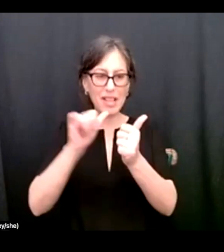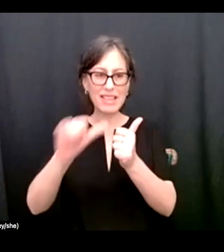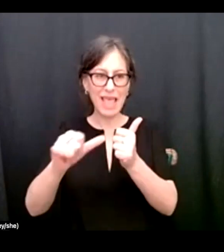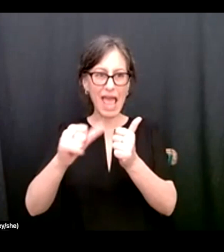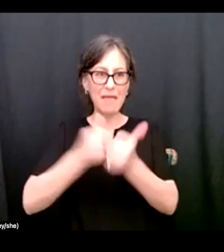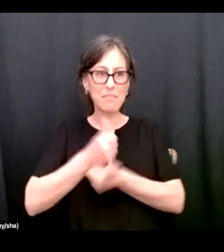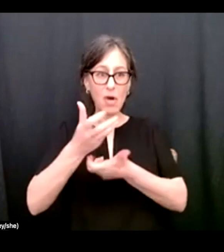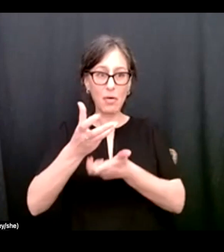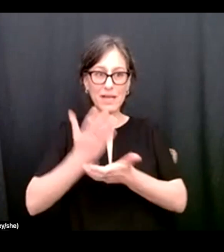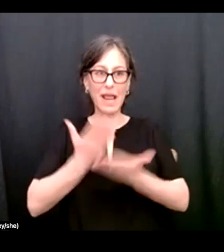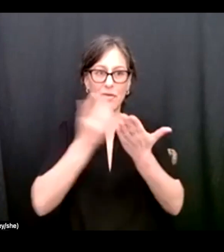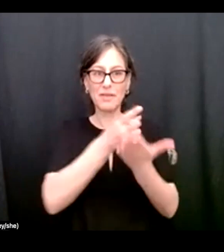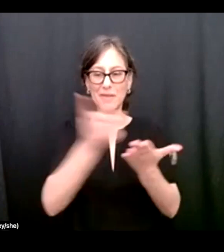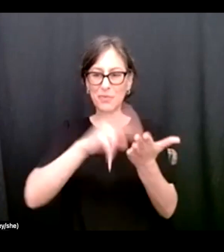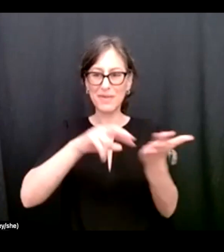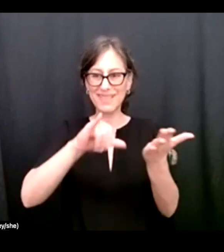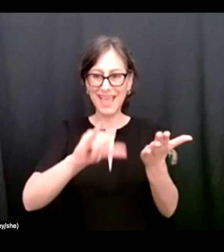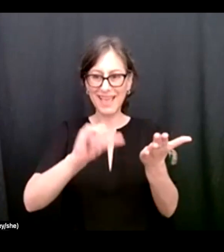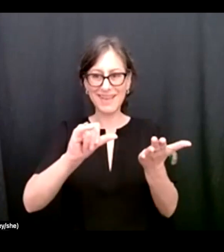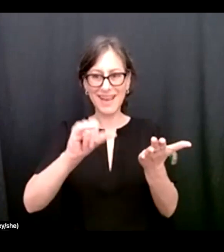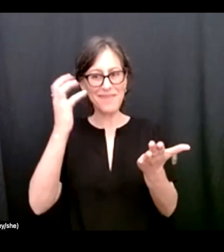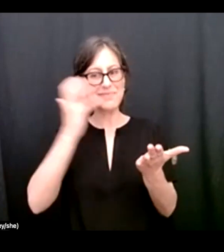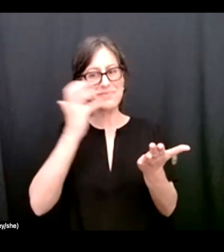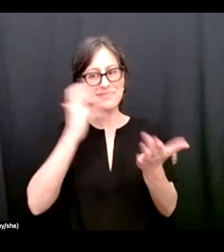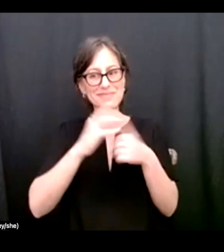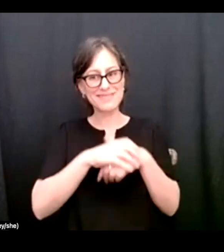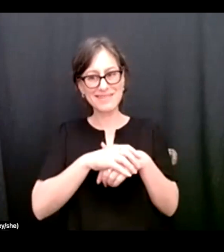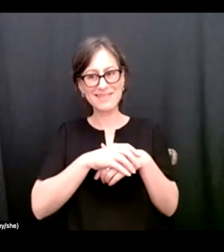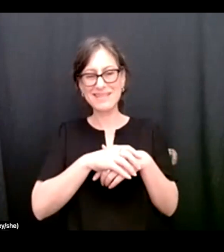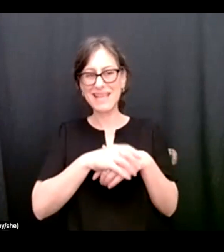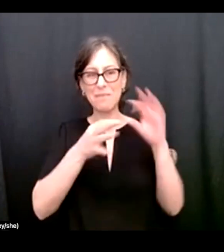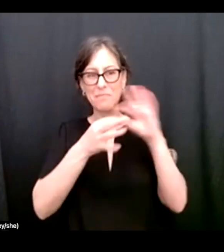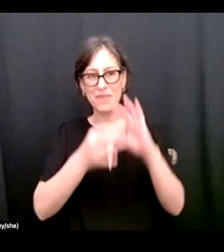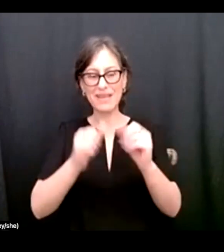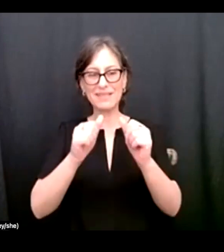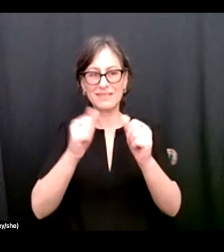before, but it's amazing. Yeah. And being based in Arkansas, particularly around Fayetteville,